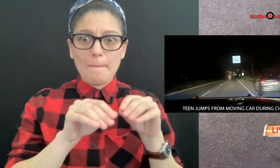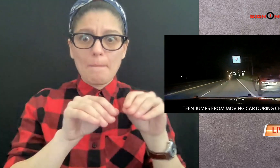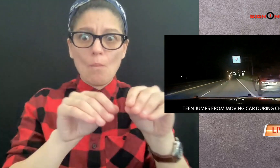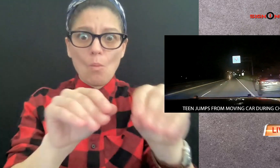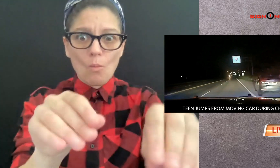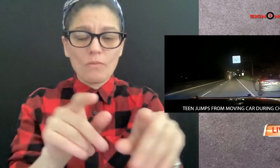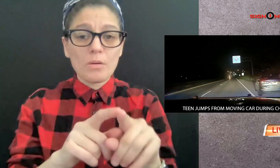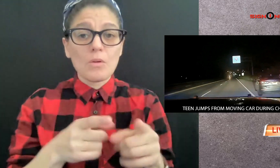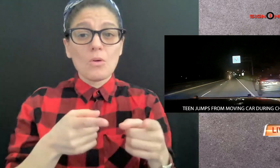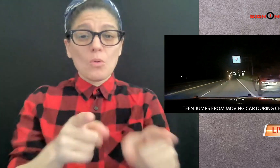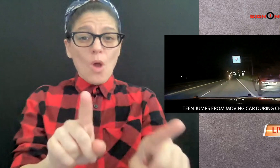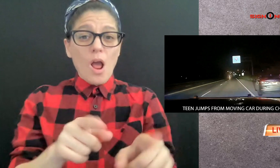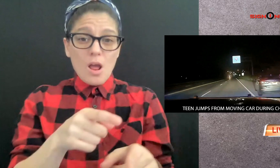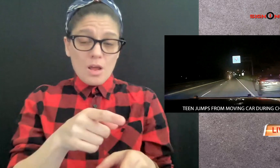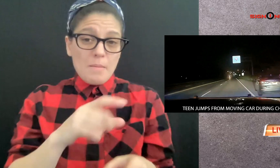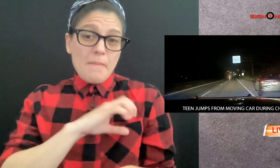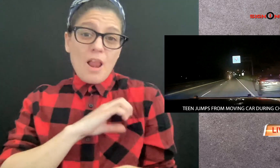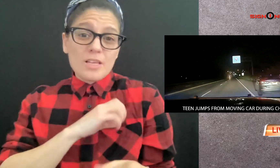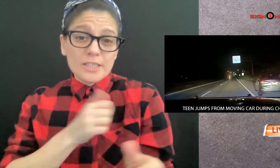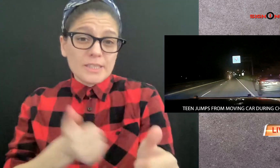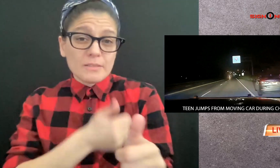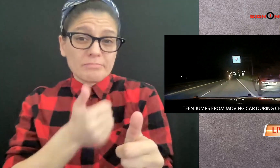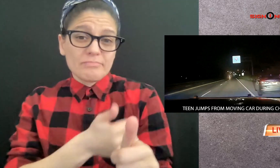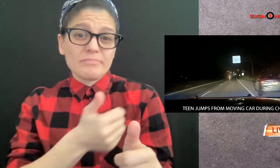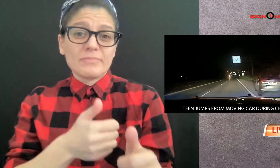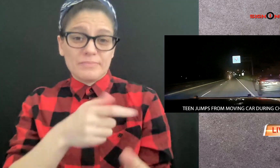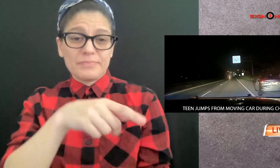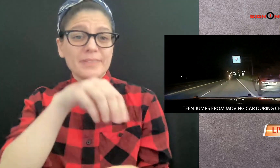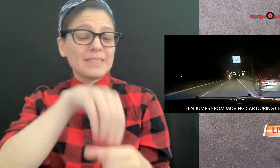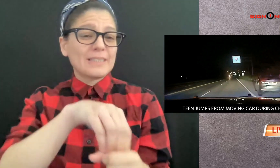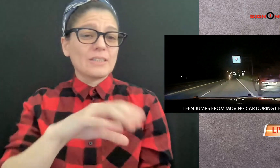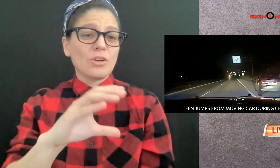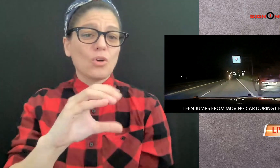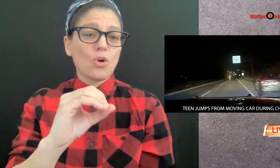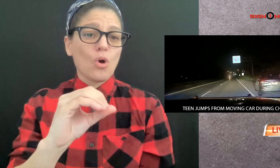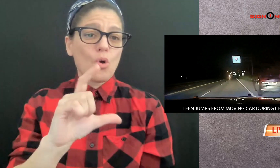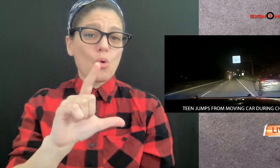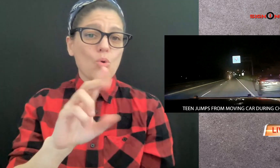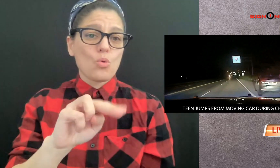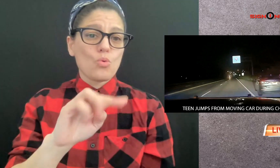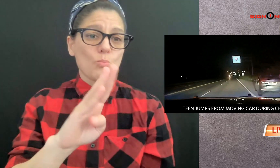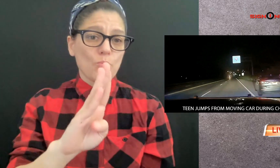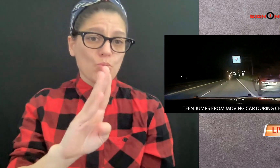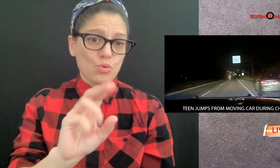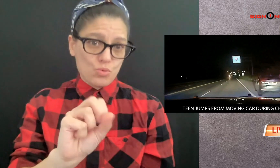car while it was still moving during a police chase in Columbus Ohio